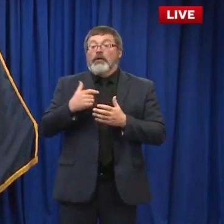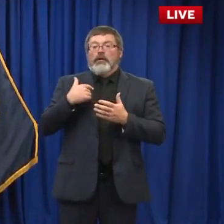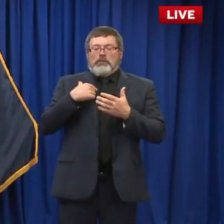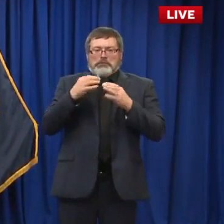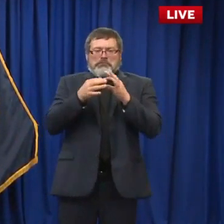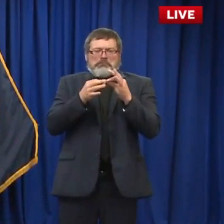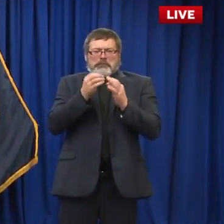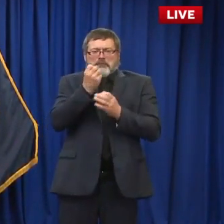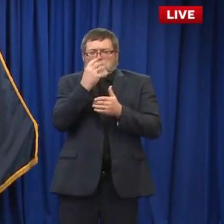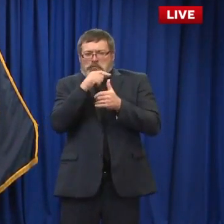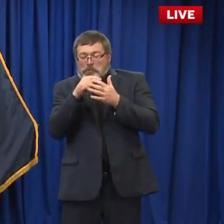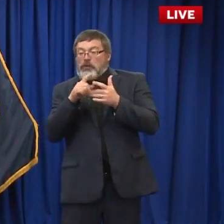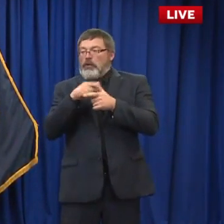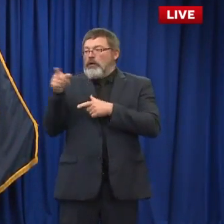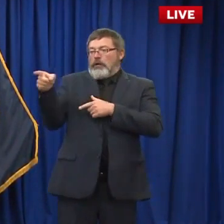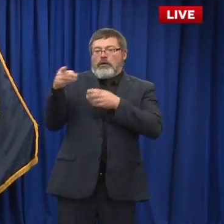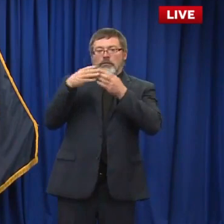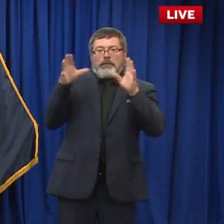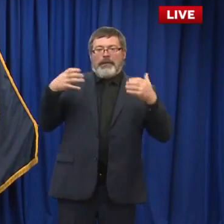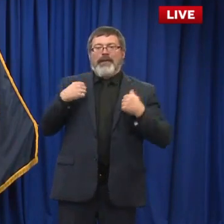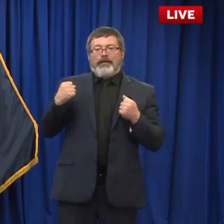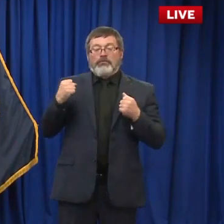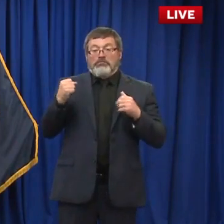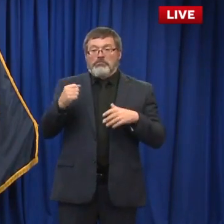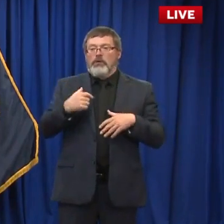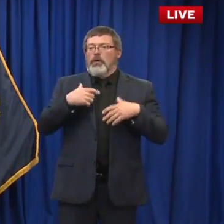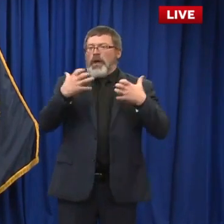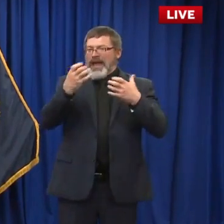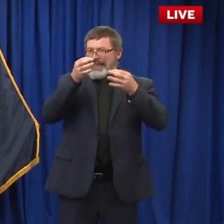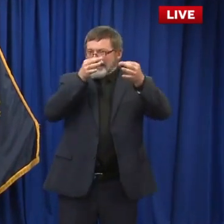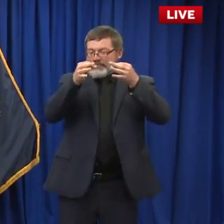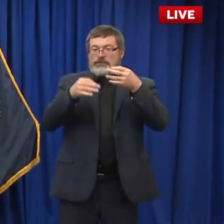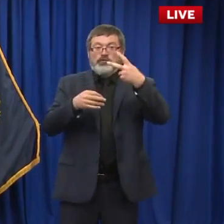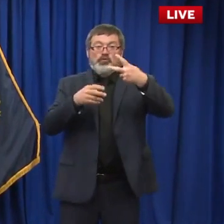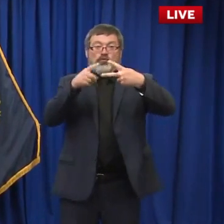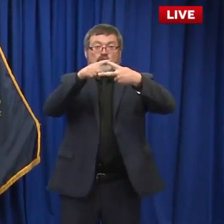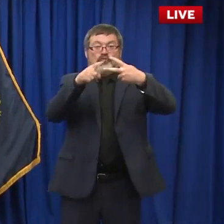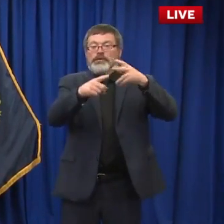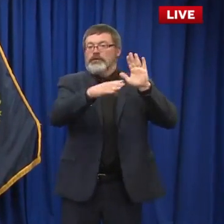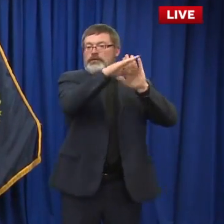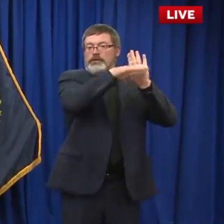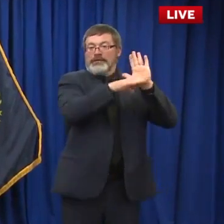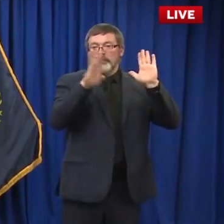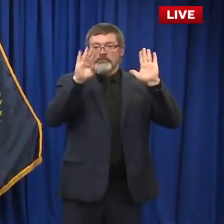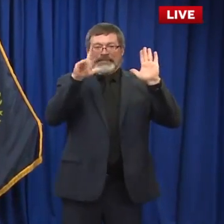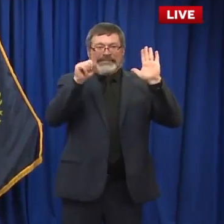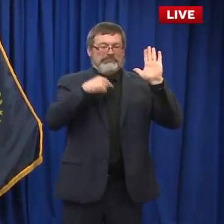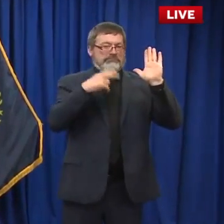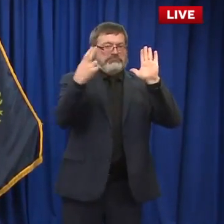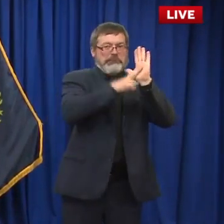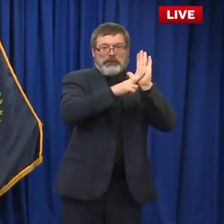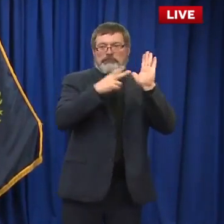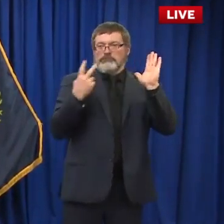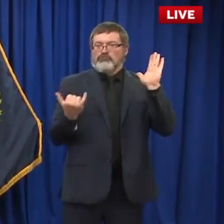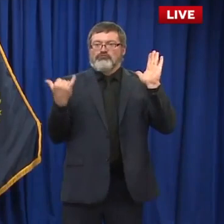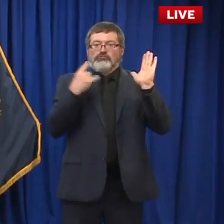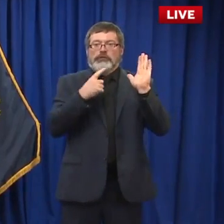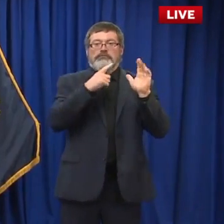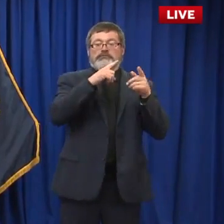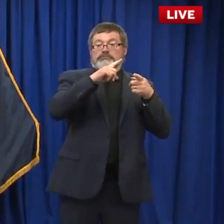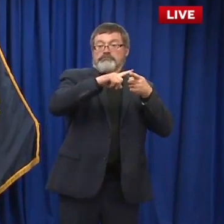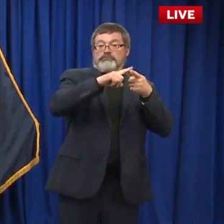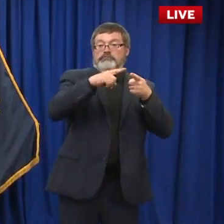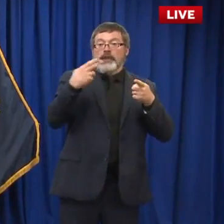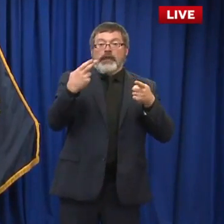BEFORE WE TURN IT OVER FOR A PUBLIC HEALTH UPDATE, THERE'S A VARIETY OF THINGS WE WANT TO TALK ABOUT TODAY, BUT I WANT TO START WITH TWO BILLS, TWO PIECES OF LEGISLATION THAT I SIGNED